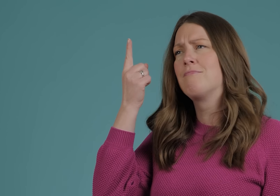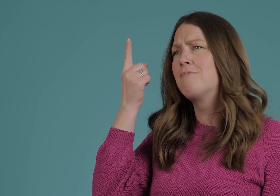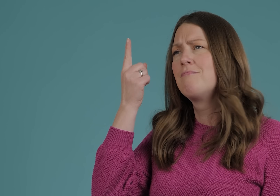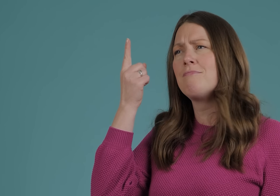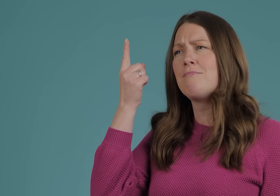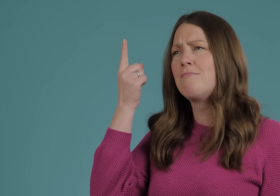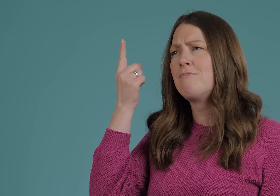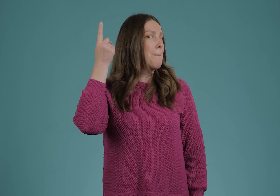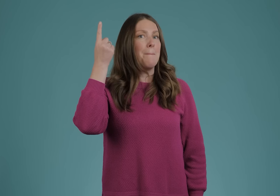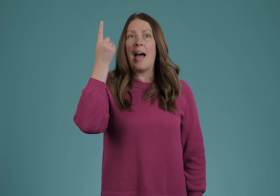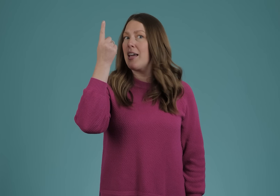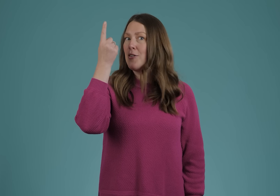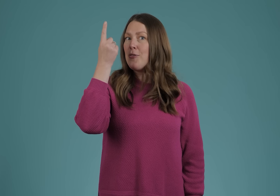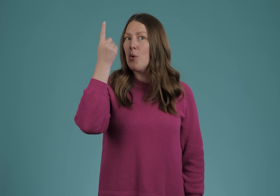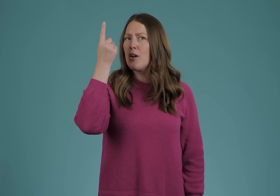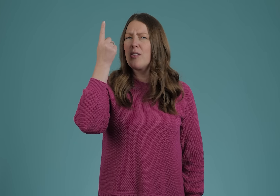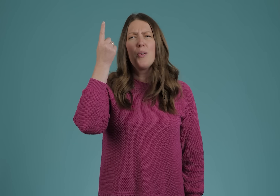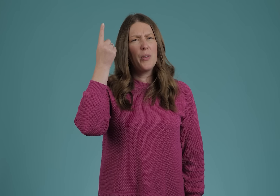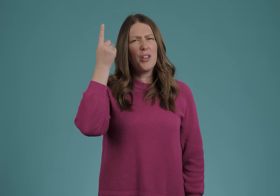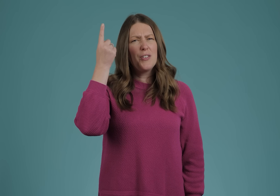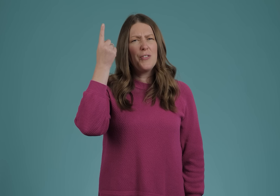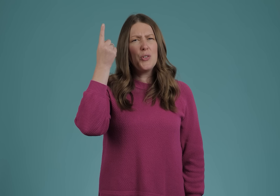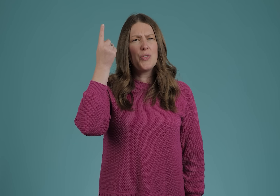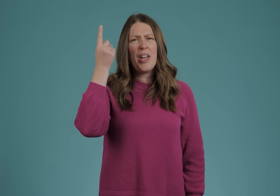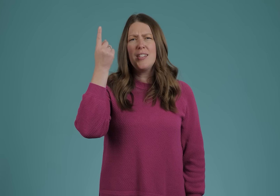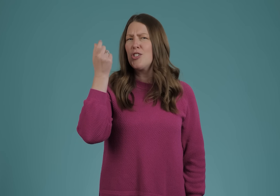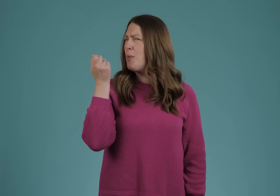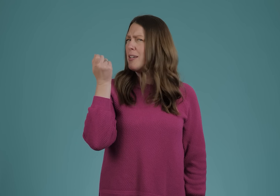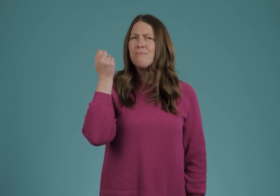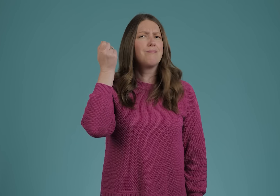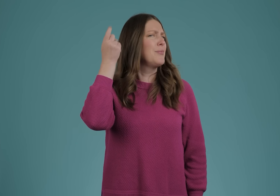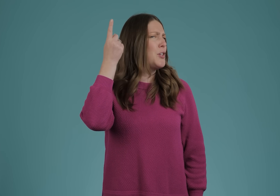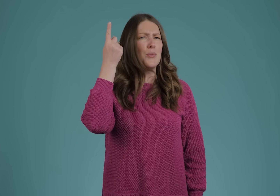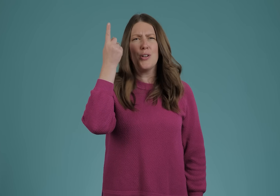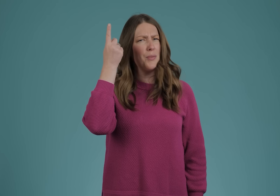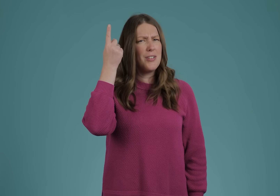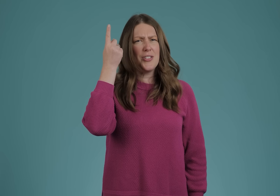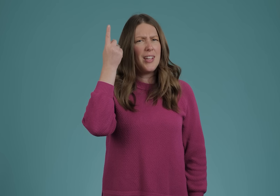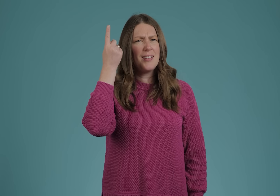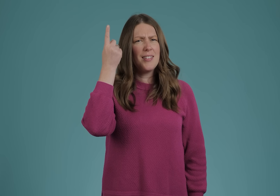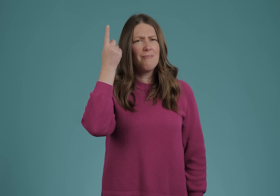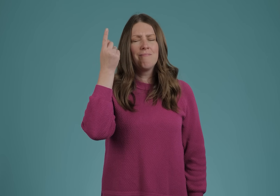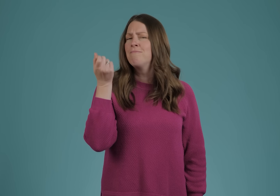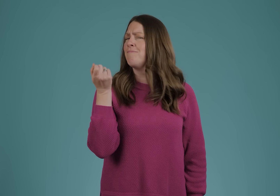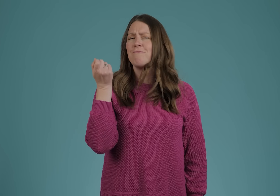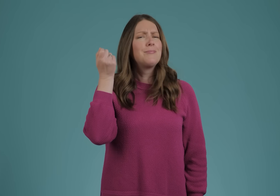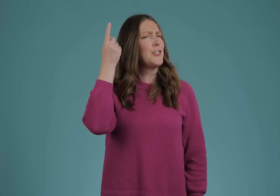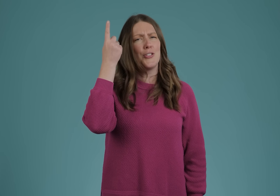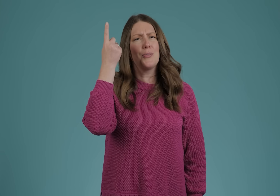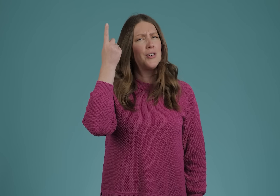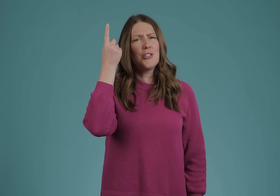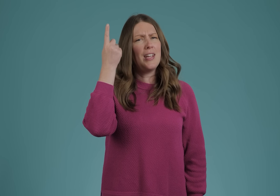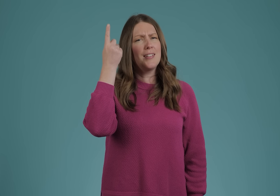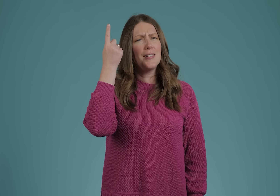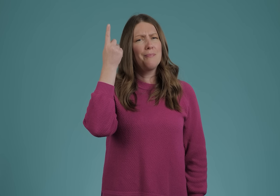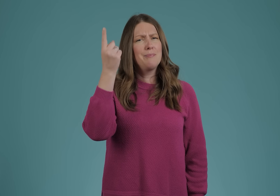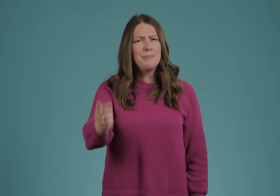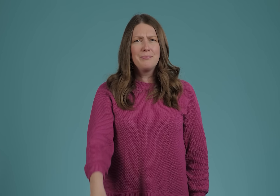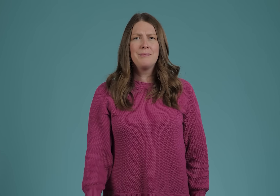But you do it back and forth with a confused face showing You don't understand Don't understand